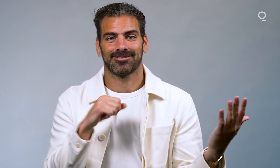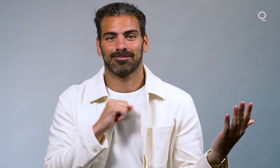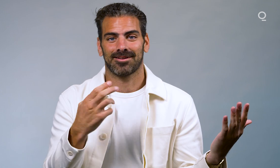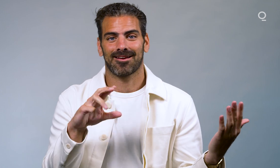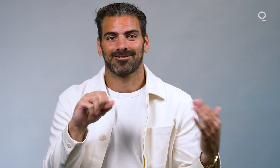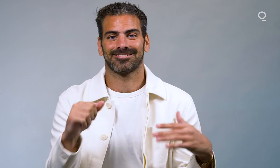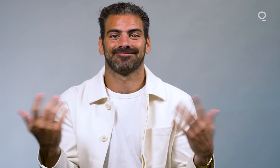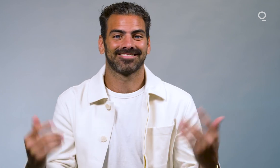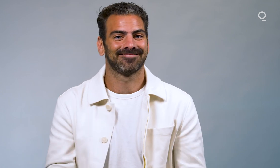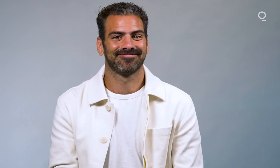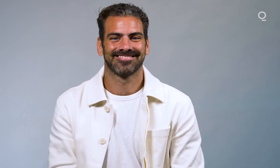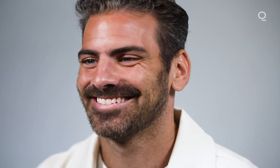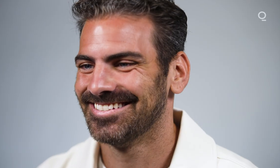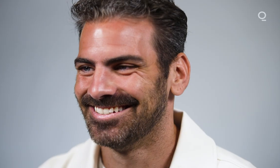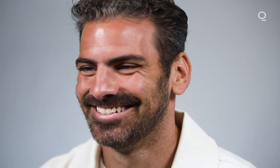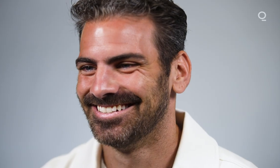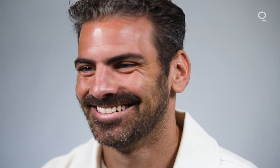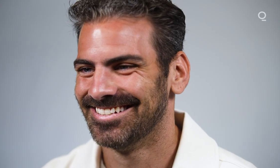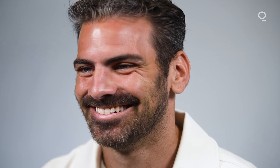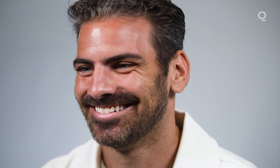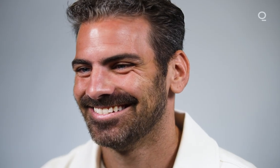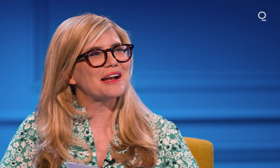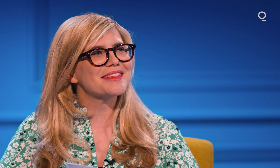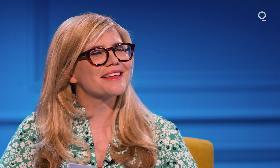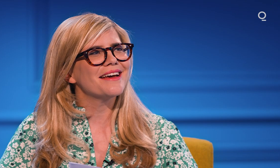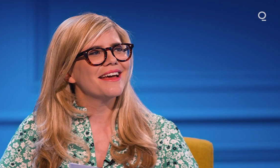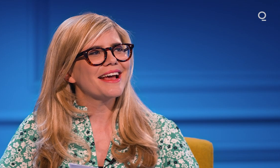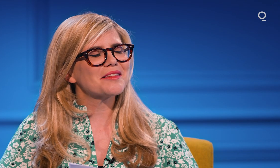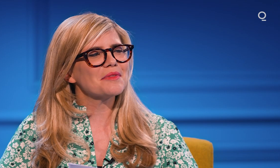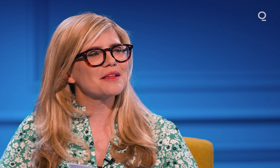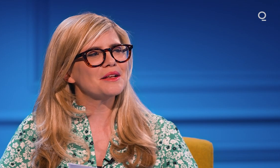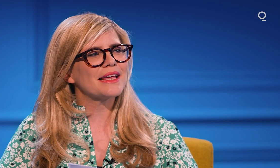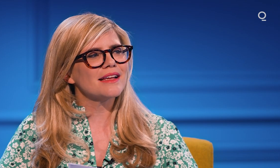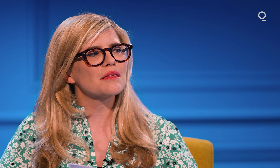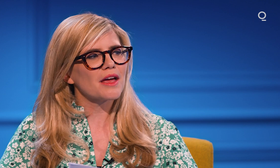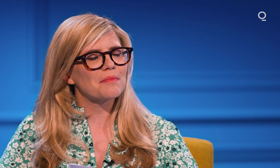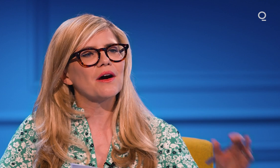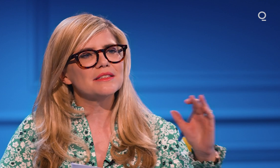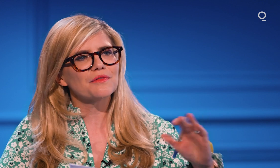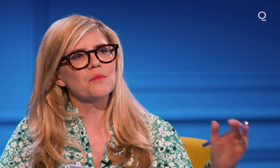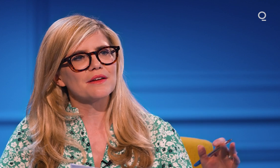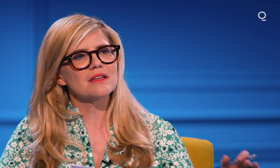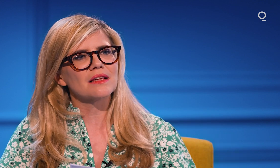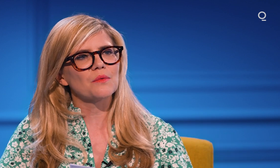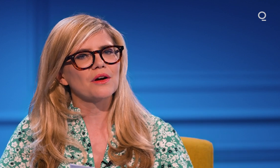So yeah, we're superheroes. You'll take that, I'm sure. And it's something, you know, again, to think about a different way of seeing the world